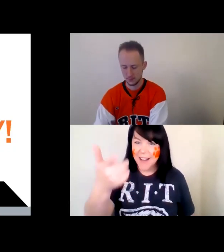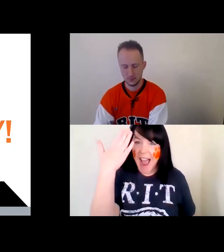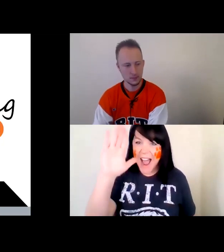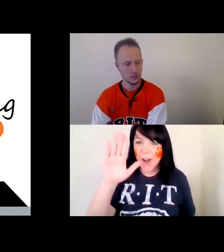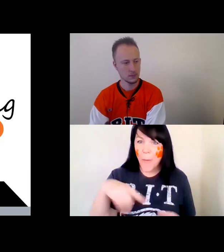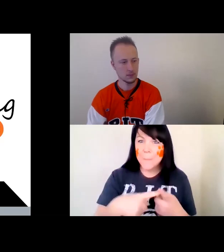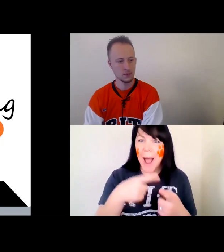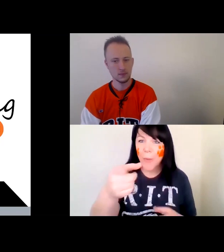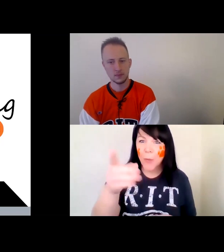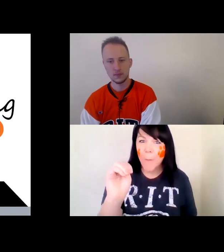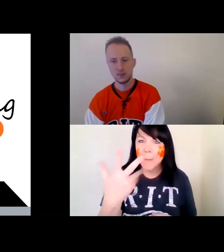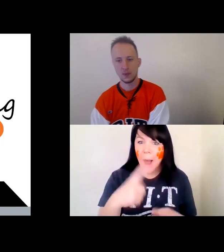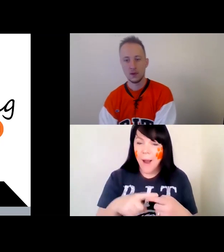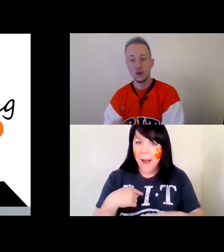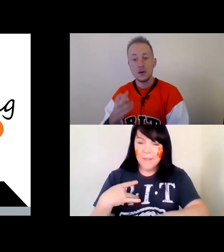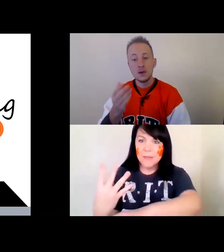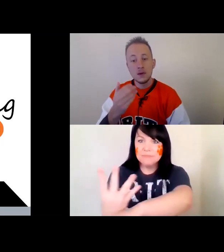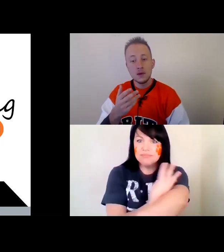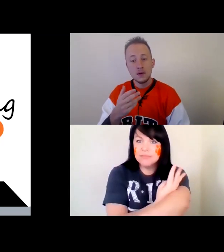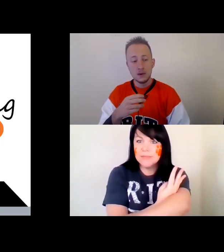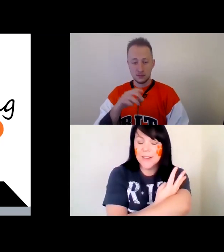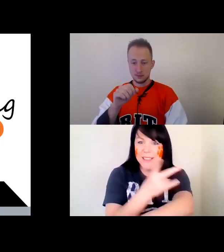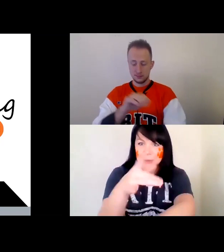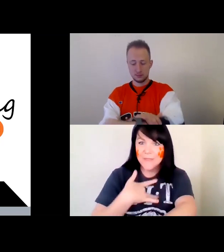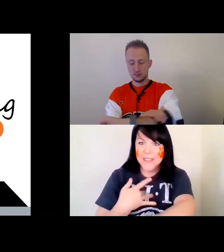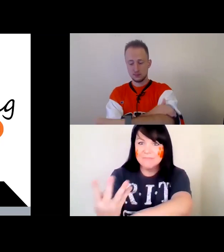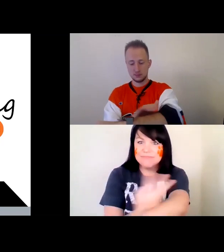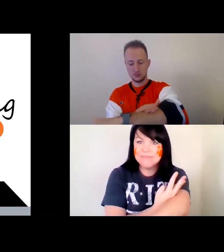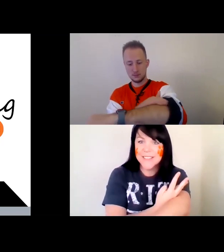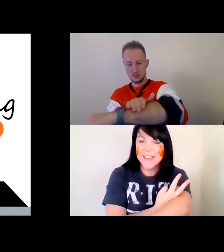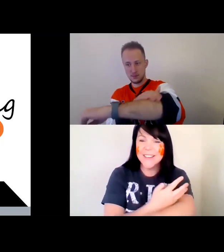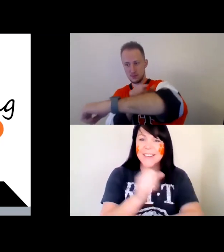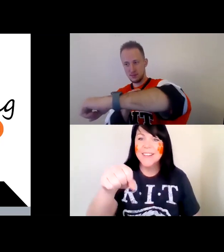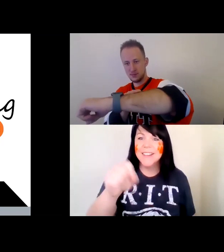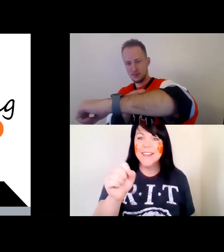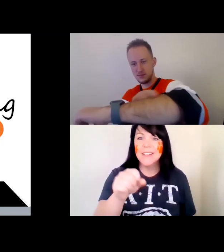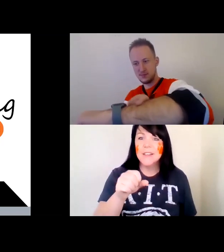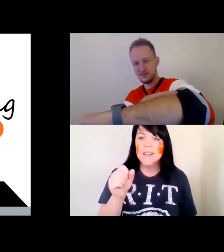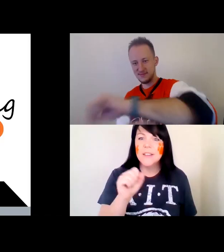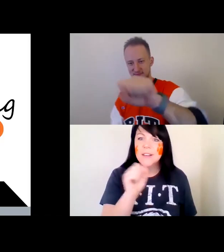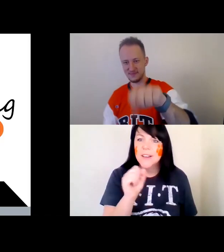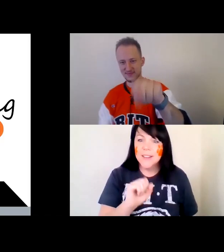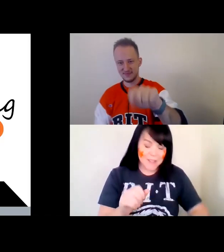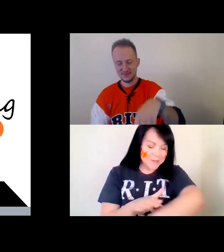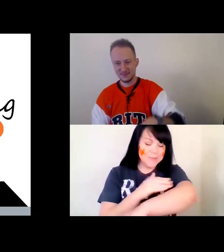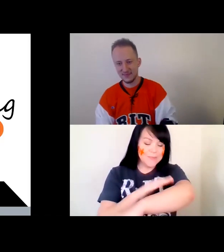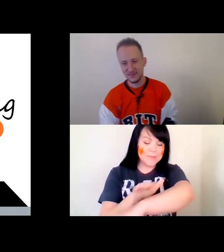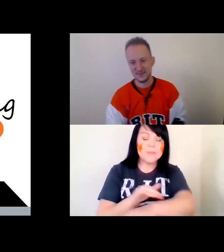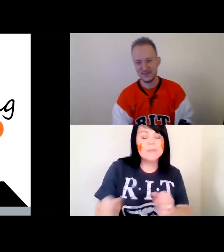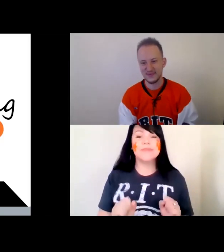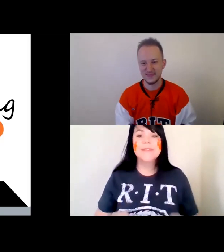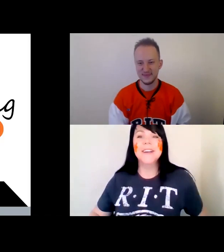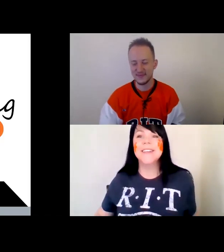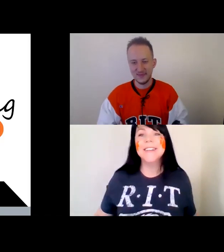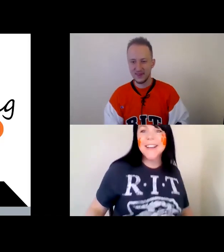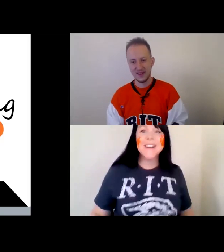Matt: I don't know about you, Matt, but I got goosebumps. Did you get goosebumps watching that story? Matt: Yeah, see! Same!